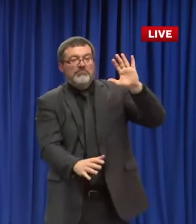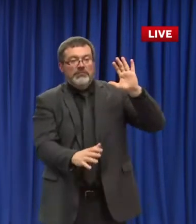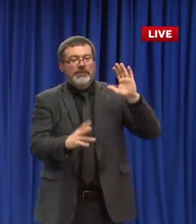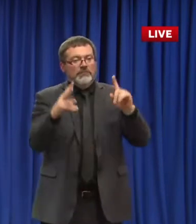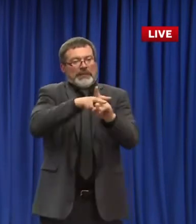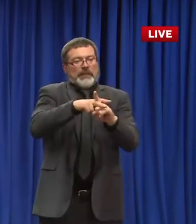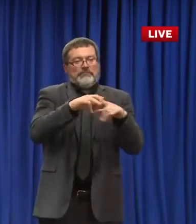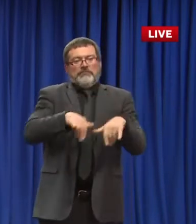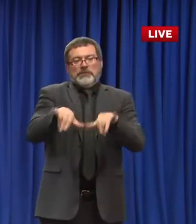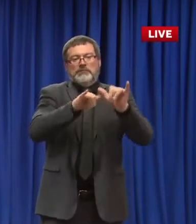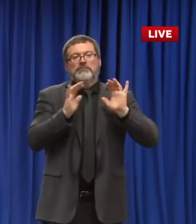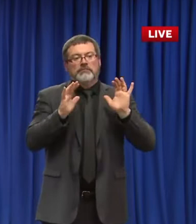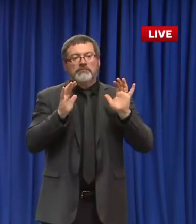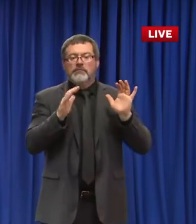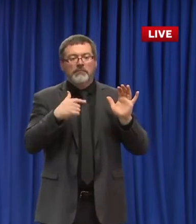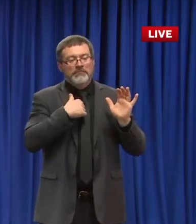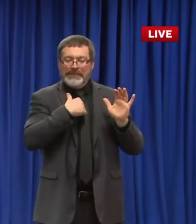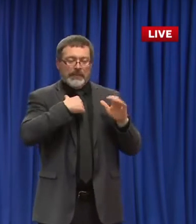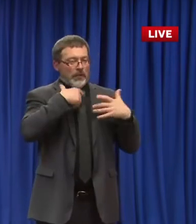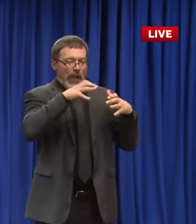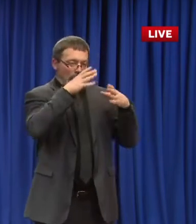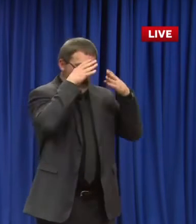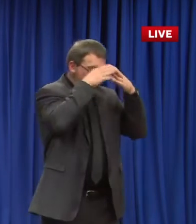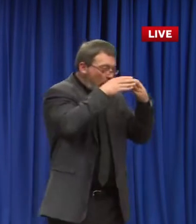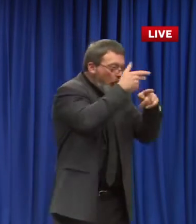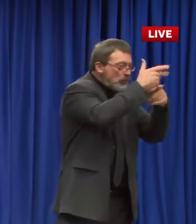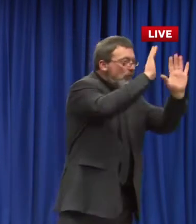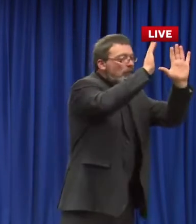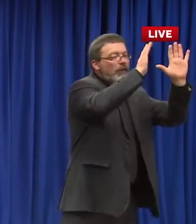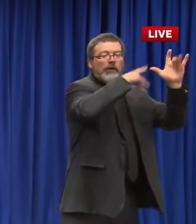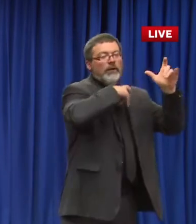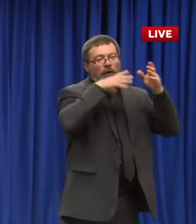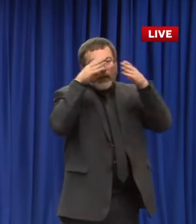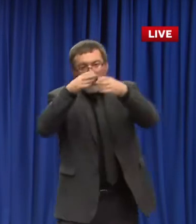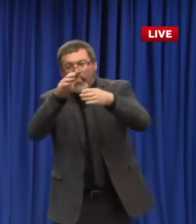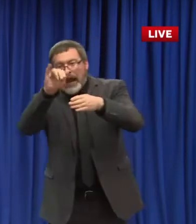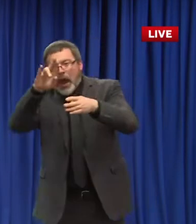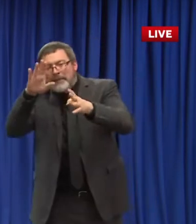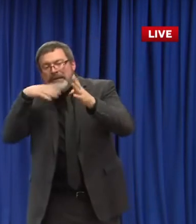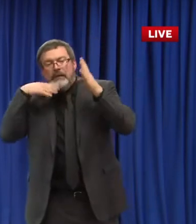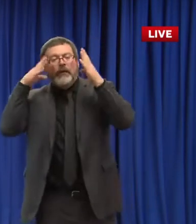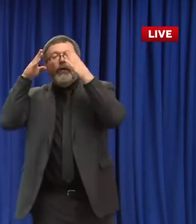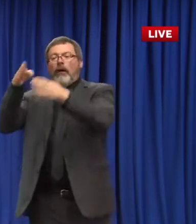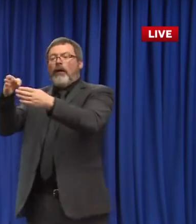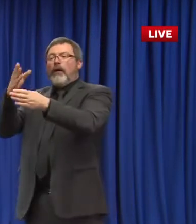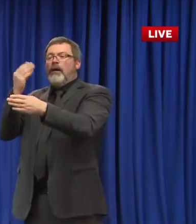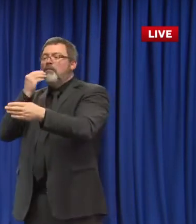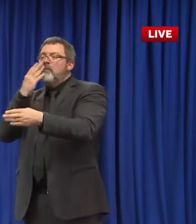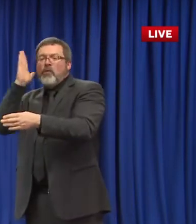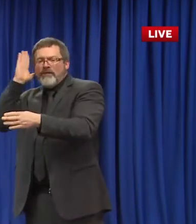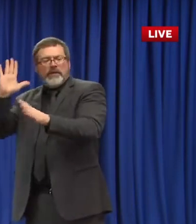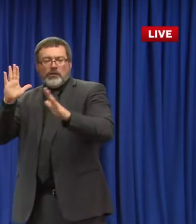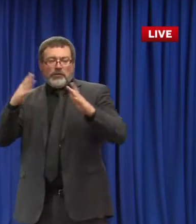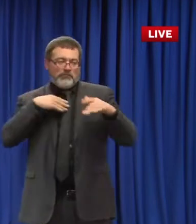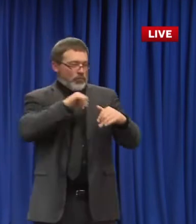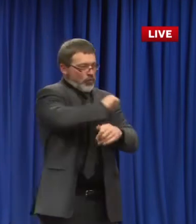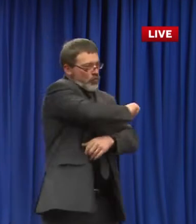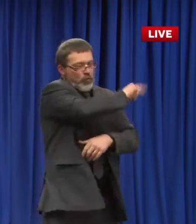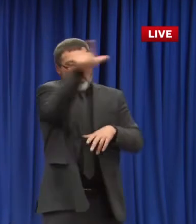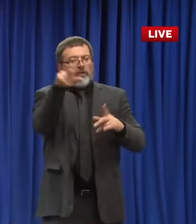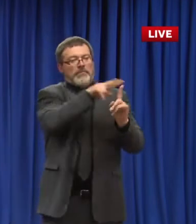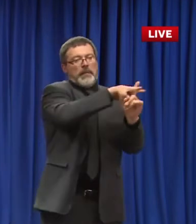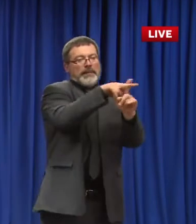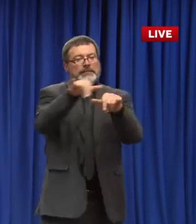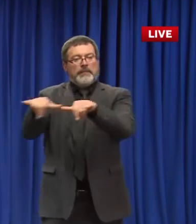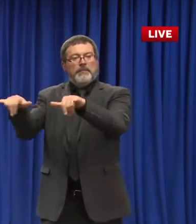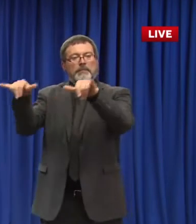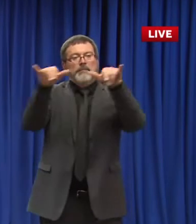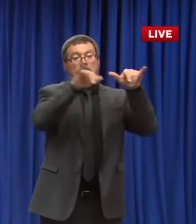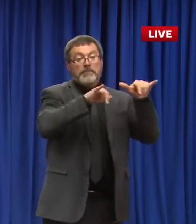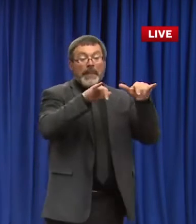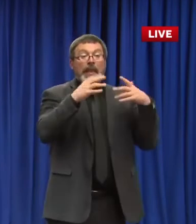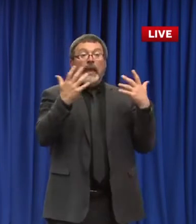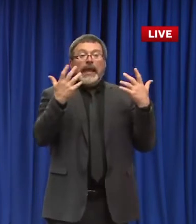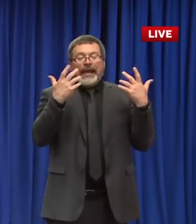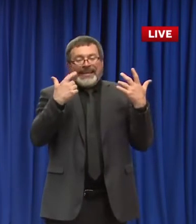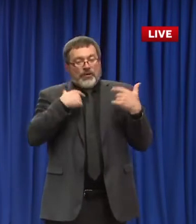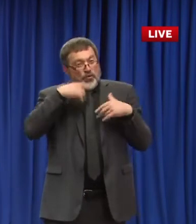I THINK IT’S ONLY FAIR TO WHEN YOU LOOK AT LODGING TO LOOK AT ALL THE DIFFERENT ASPECTS AND NOT SINGULAR SINGULAR SINGLE OUT ANY ONE SUB-SECTOR OF THAT INDUSTRY, BUT I’M NOT SURE WHEN